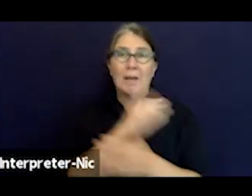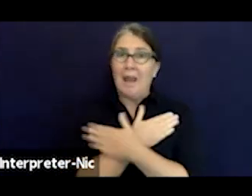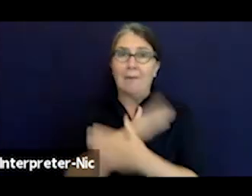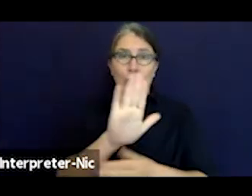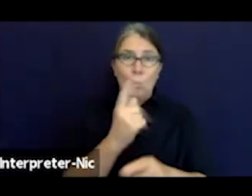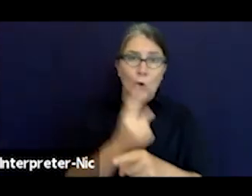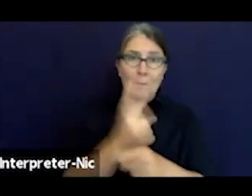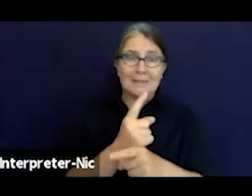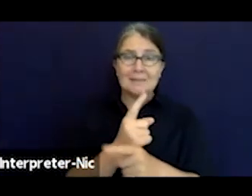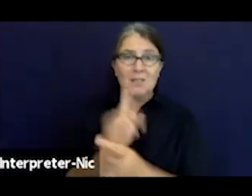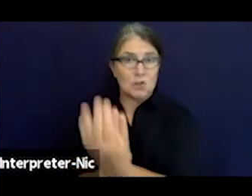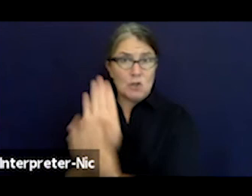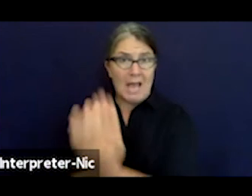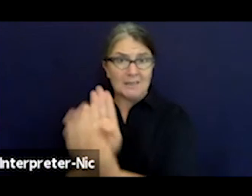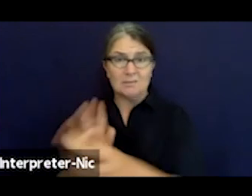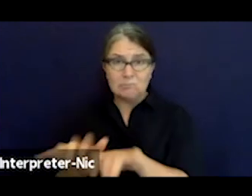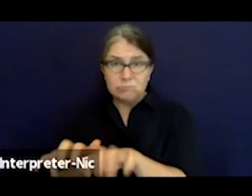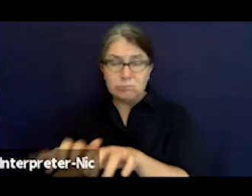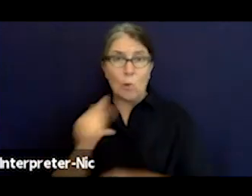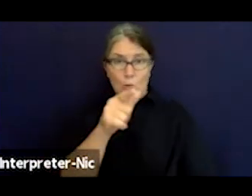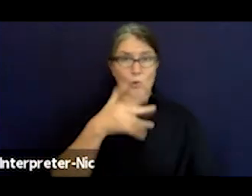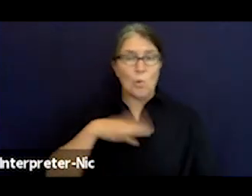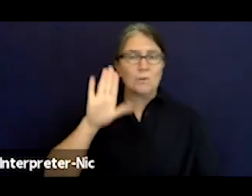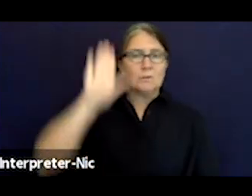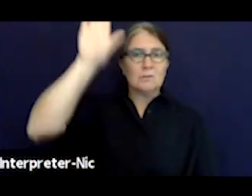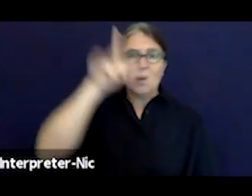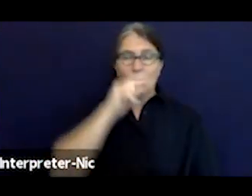if you want to raise your hand we will acknowledge you and you can come on the live microphone,